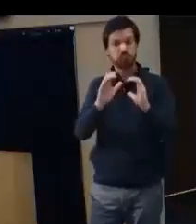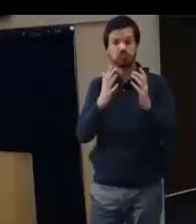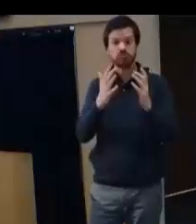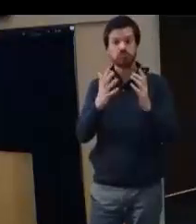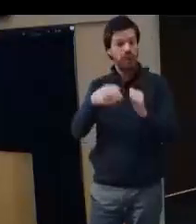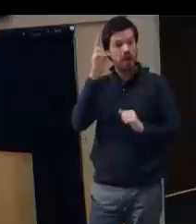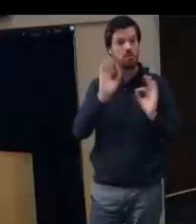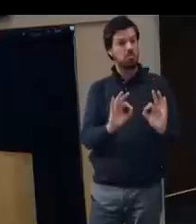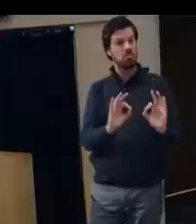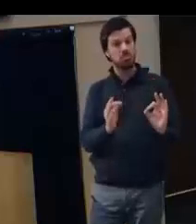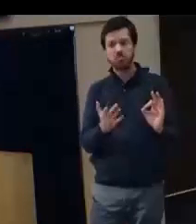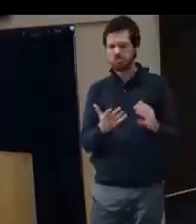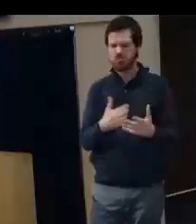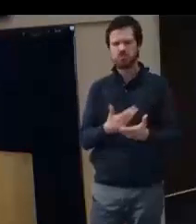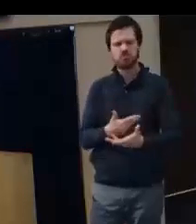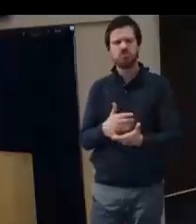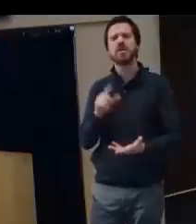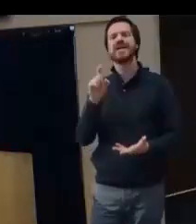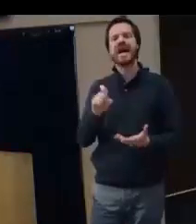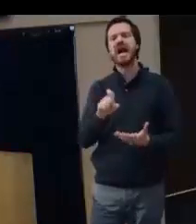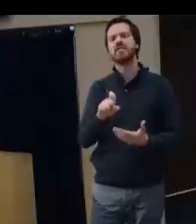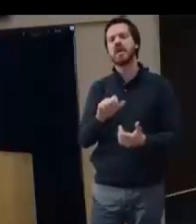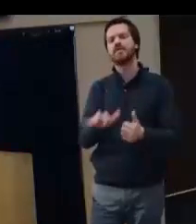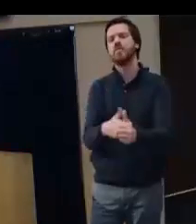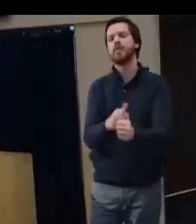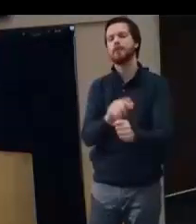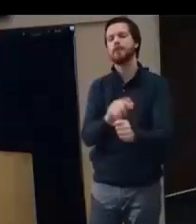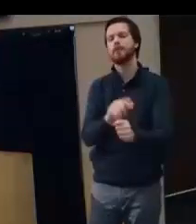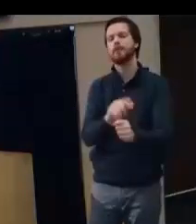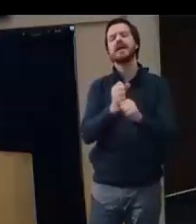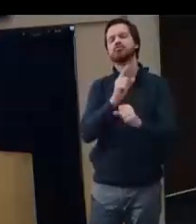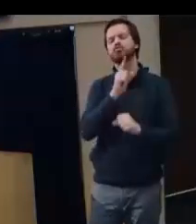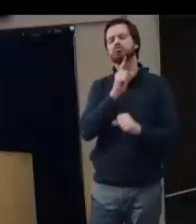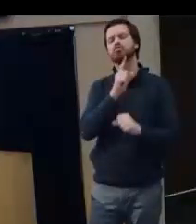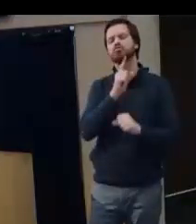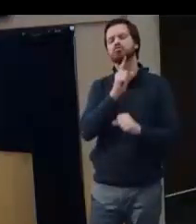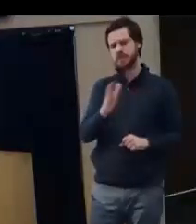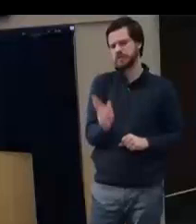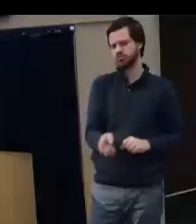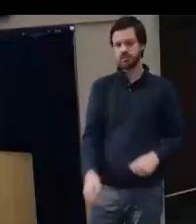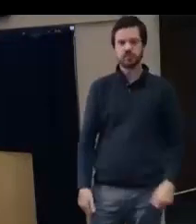very high and so we need to ask these follow-up questions to get a true sense of their history